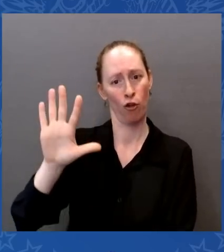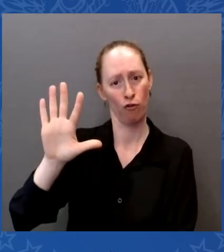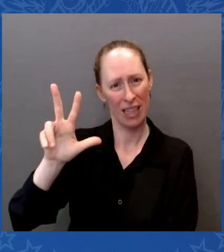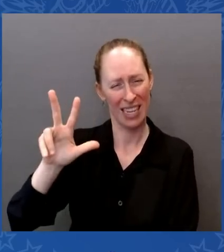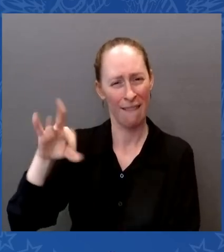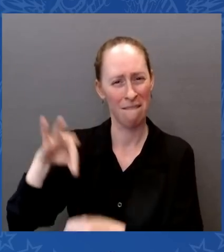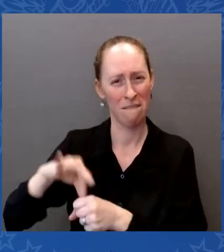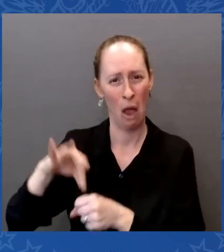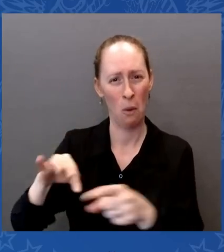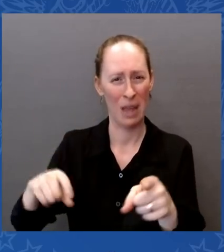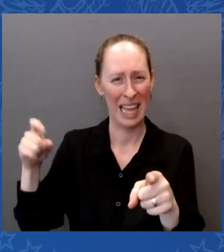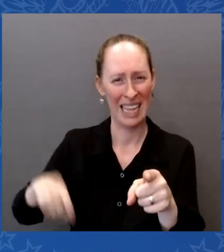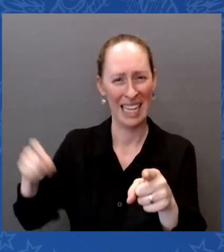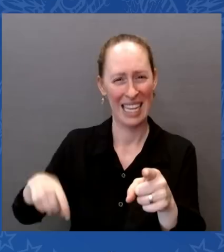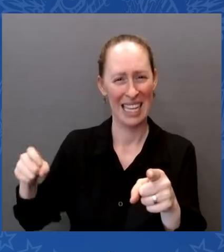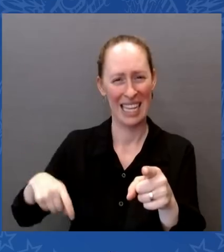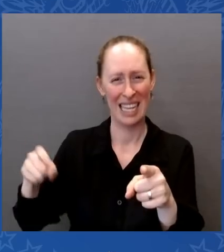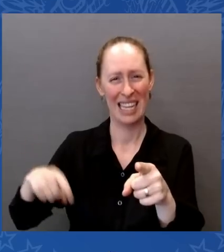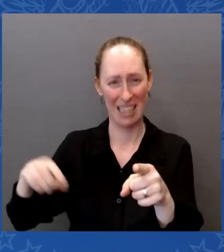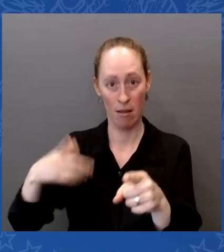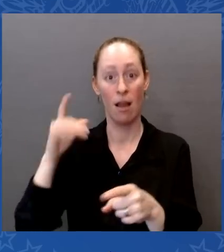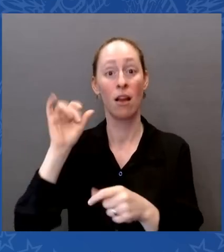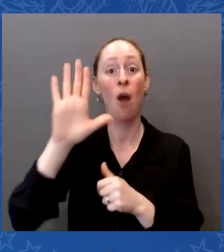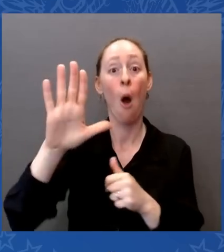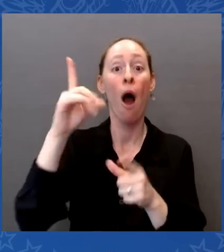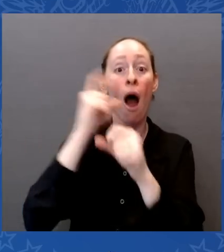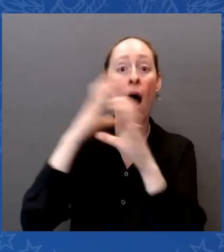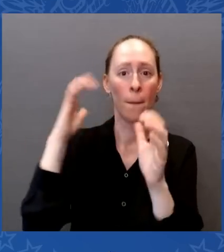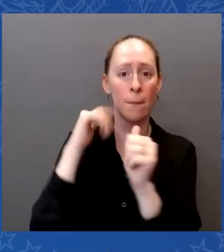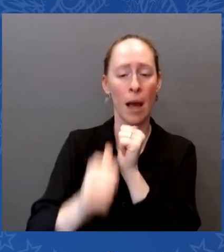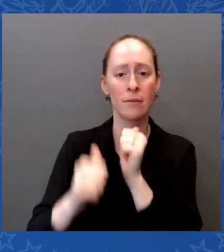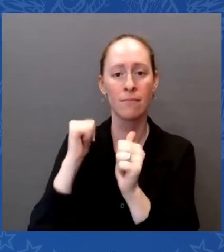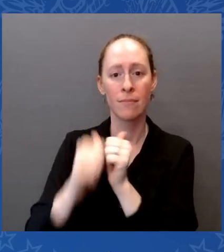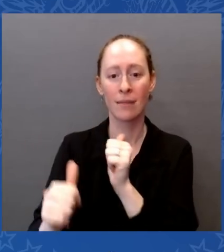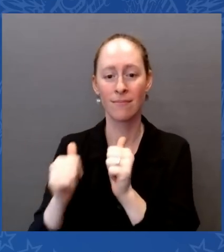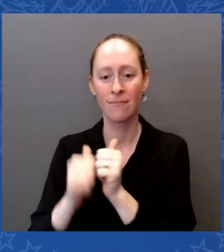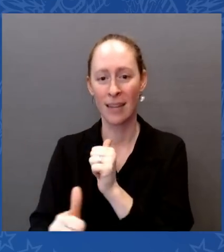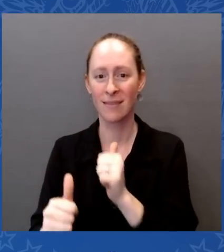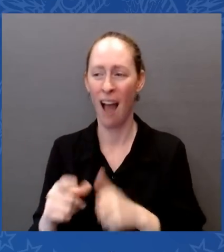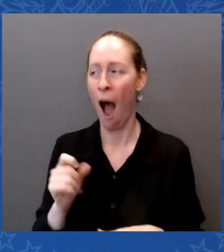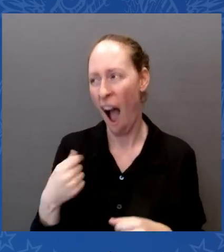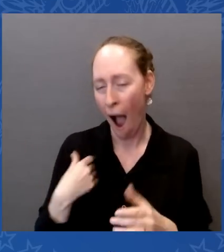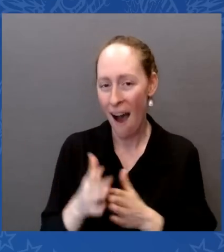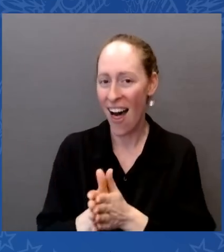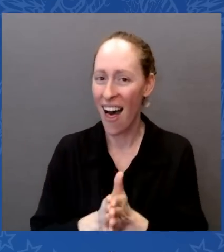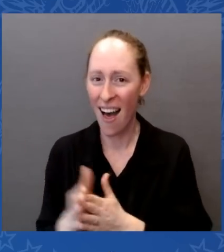The Press: What did you mean by that? Were you referring to Manchin and Sinema? The President: No, I just think the more we have, the more certain.